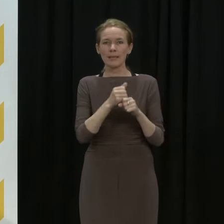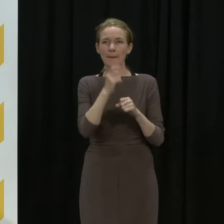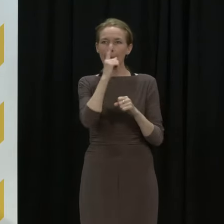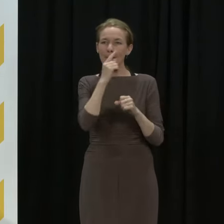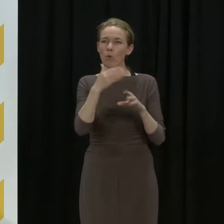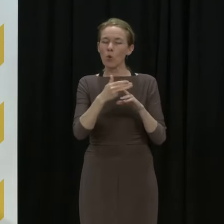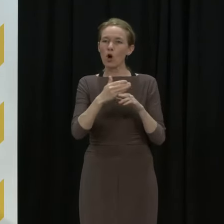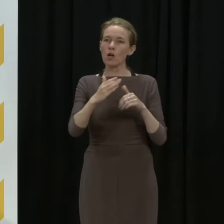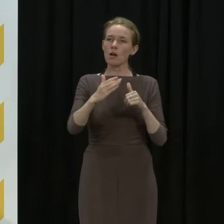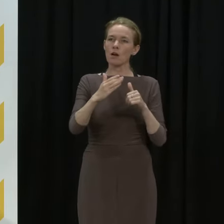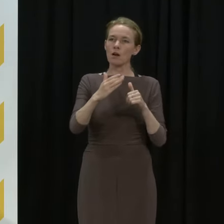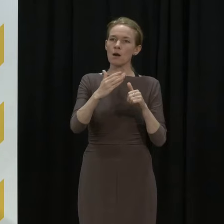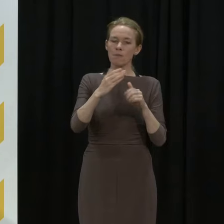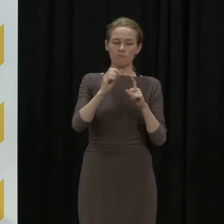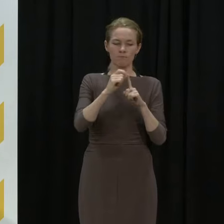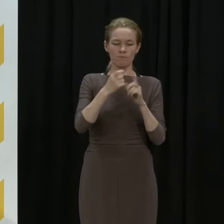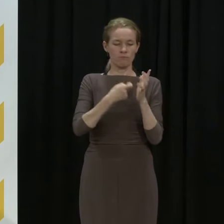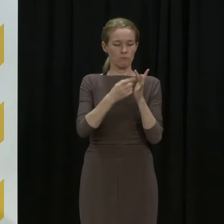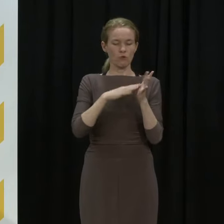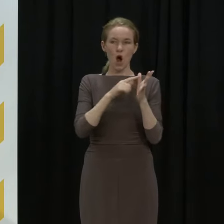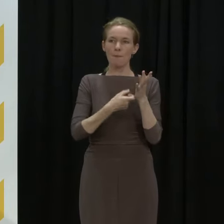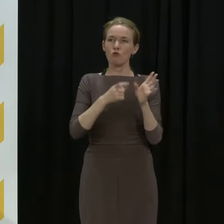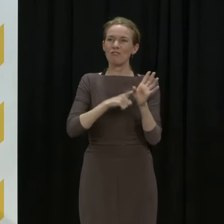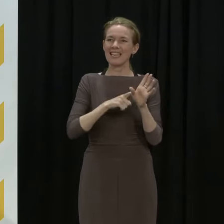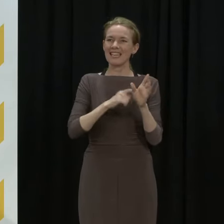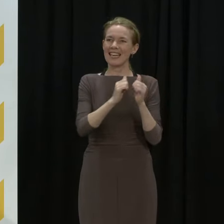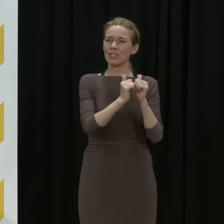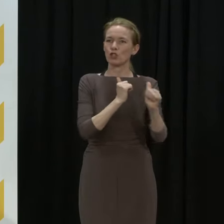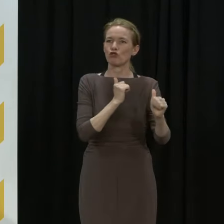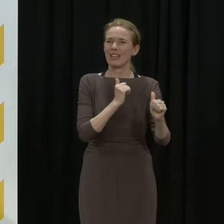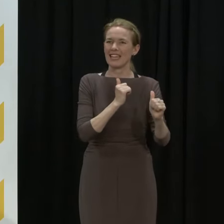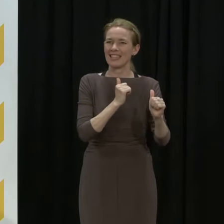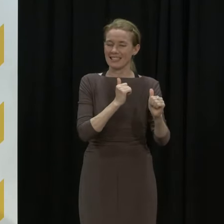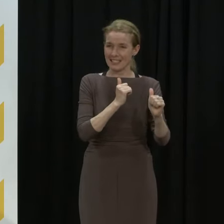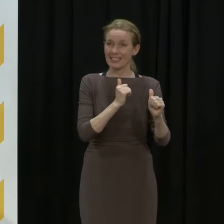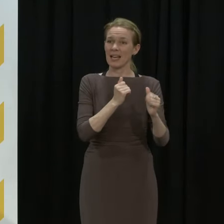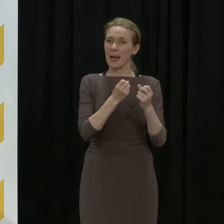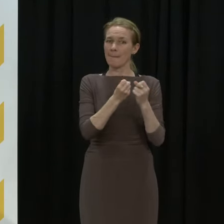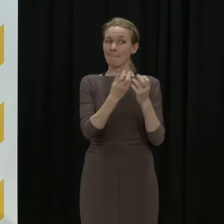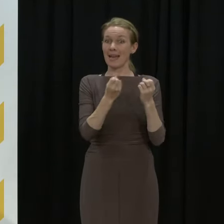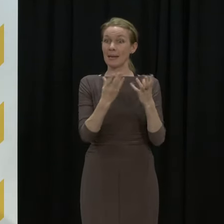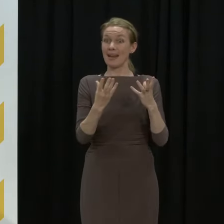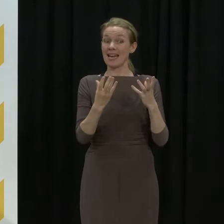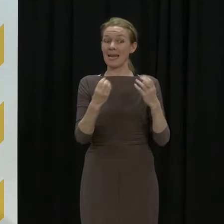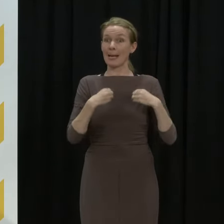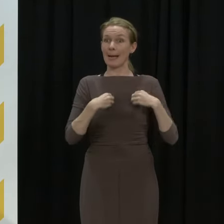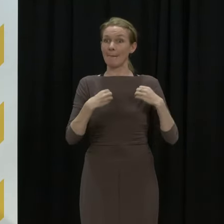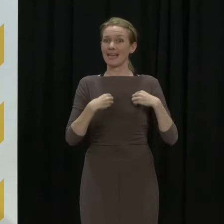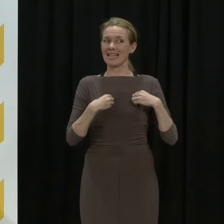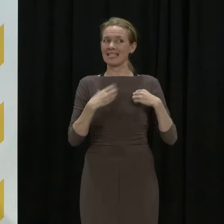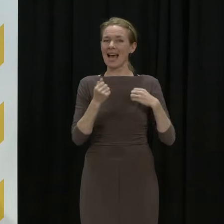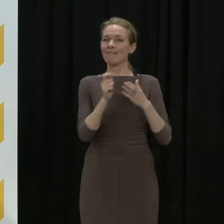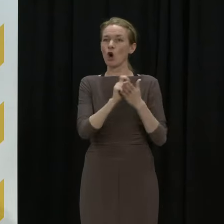Tomorrow we meet with Rob Fyfe, and some other business